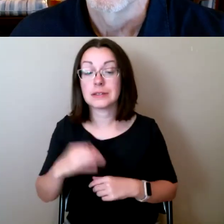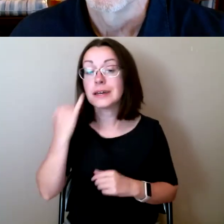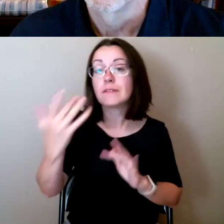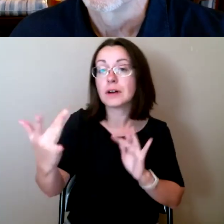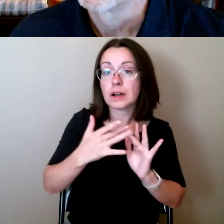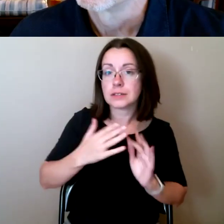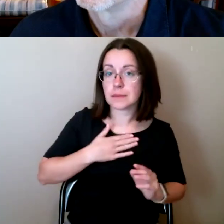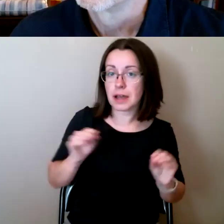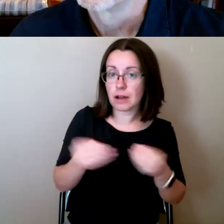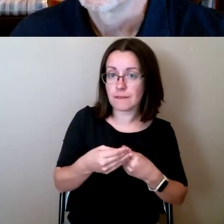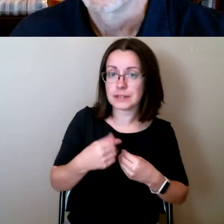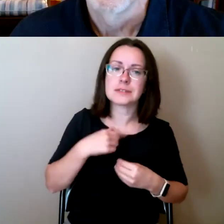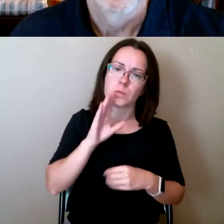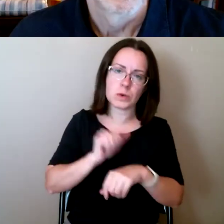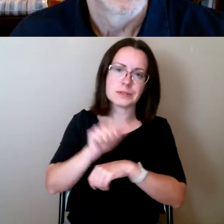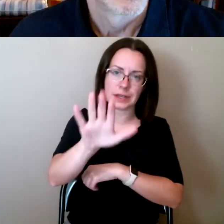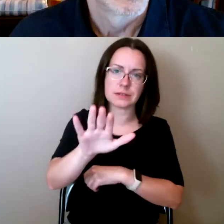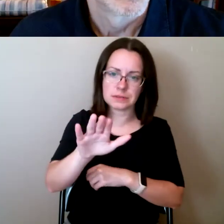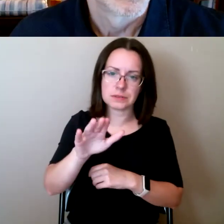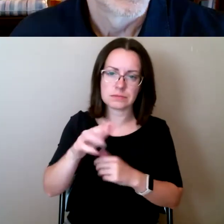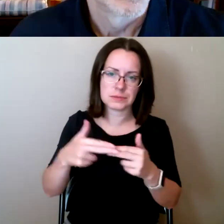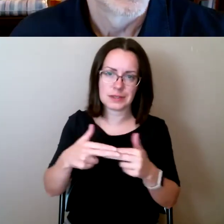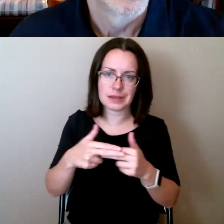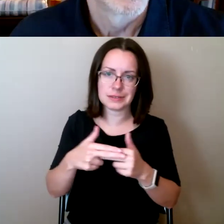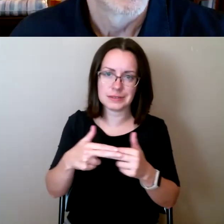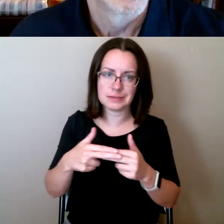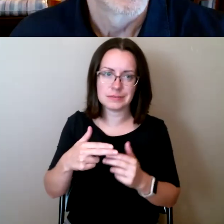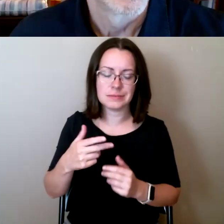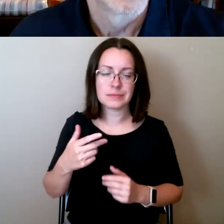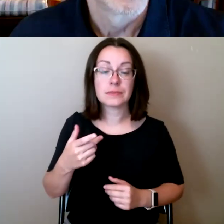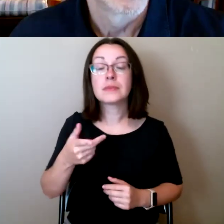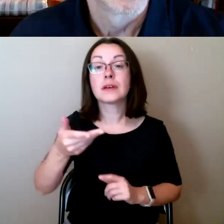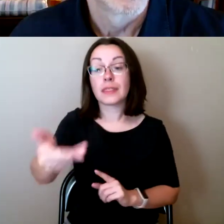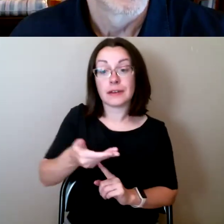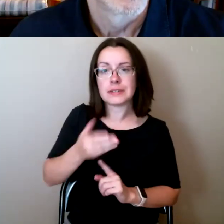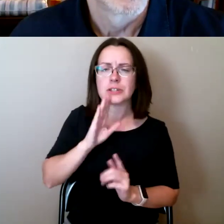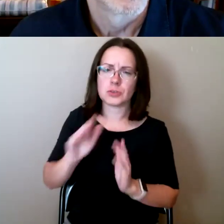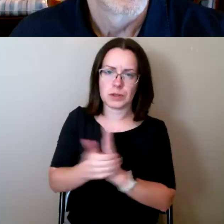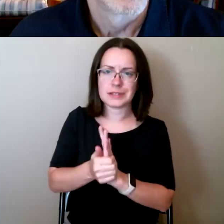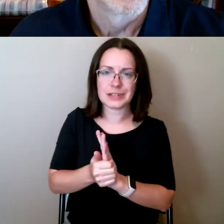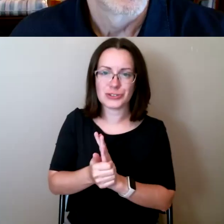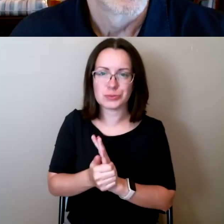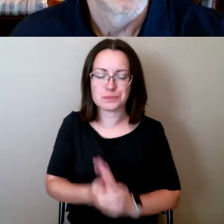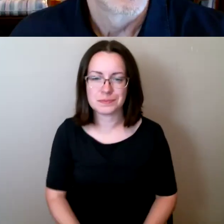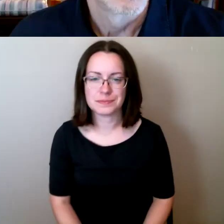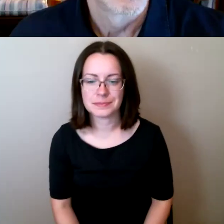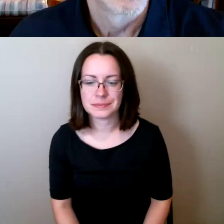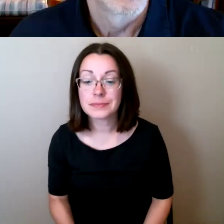to send you the slides along. And that should be attached to your invitation. The uh last question,